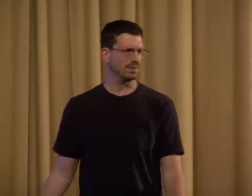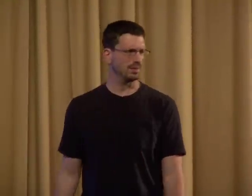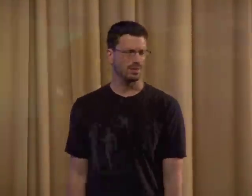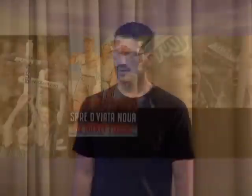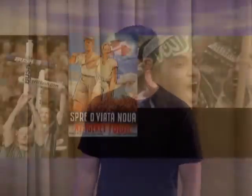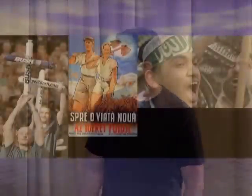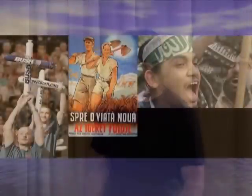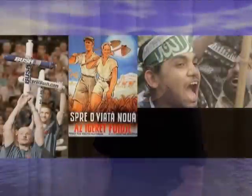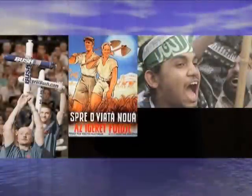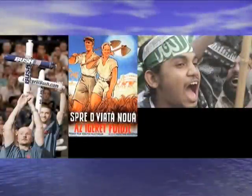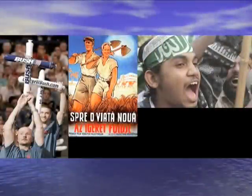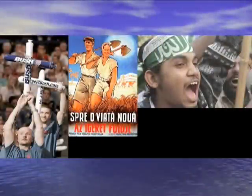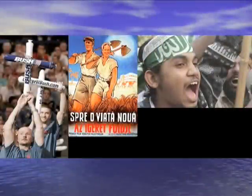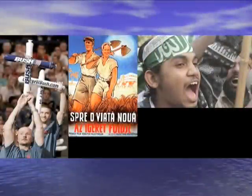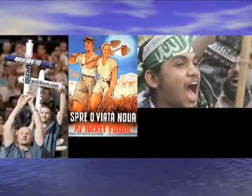And searching in the wrong places.